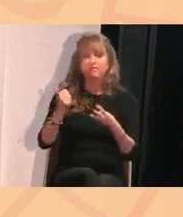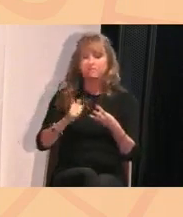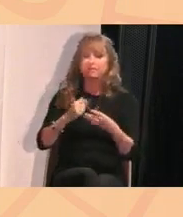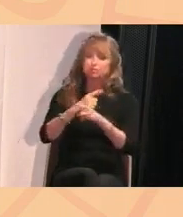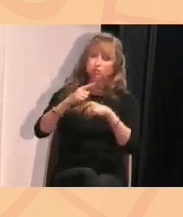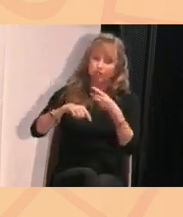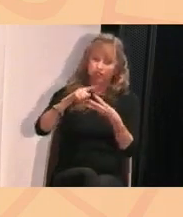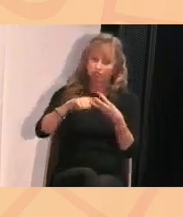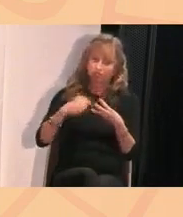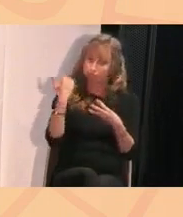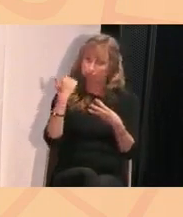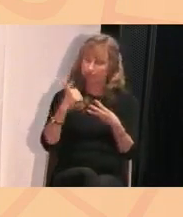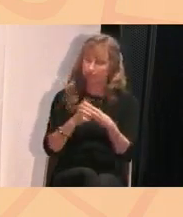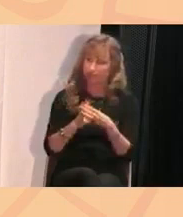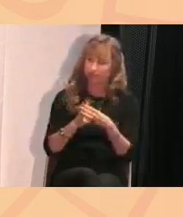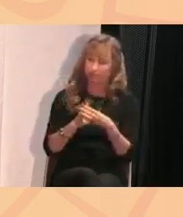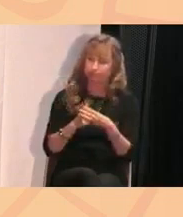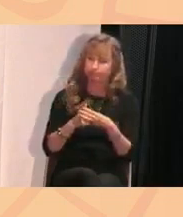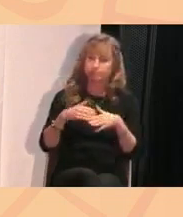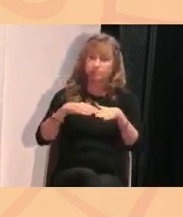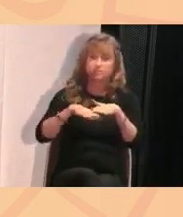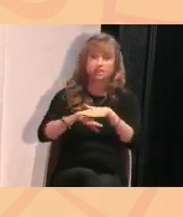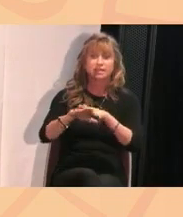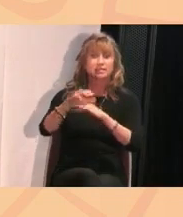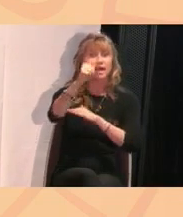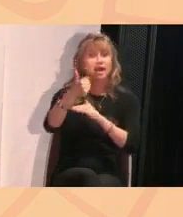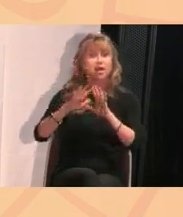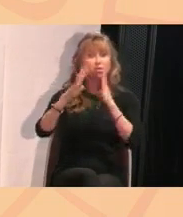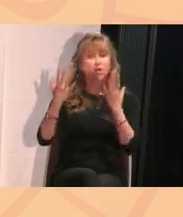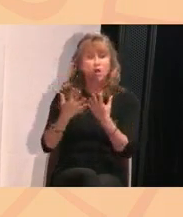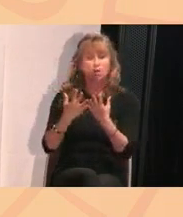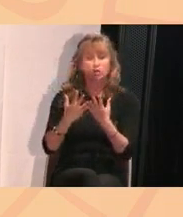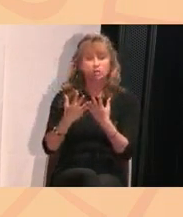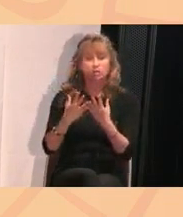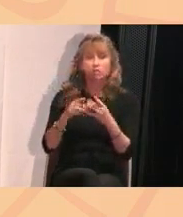I think my curatorial practice is really about three things.